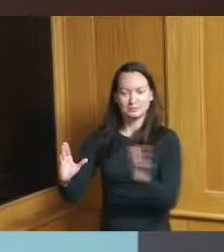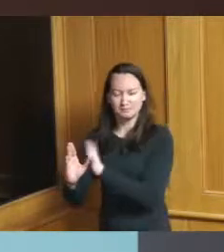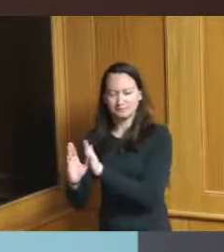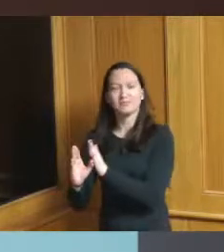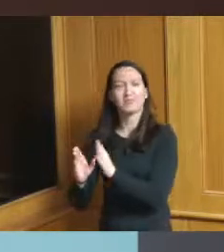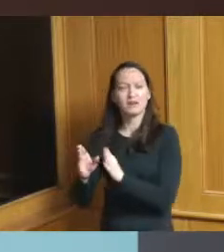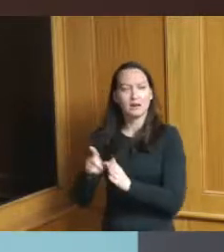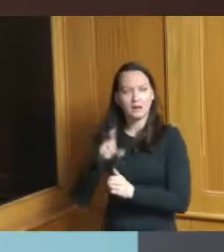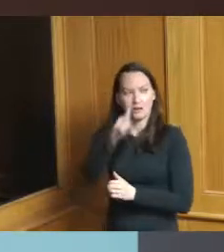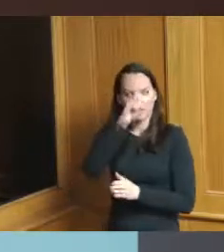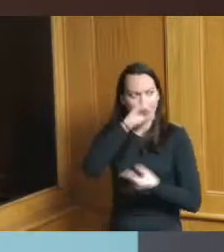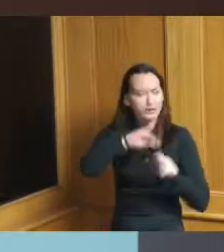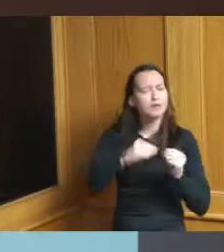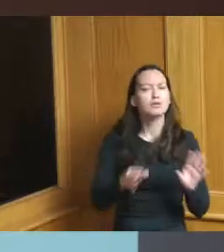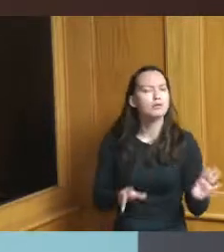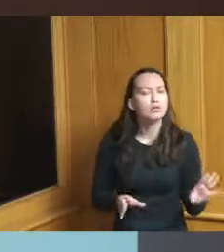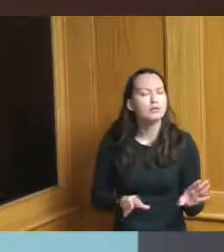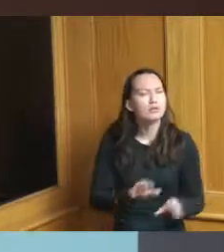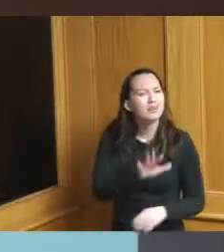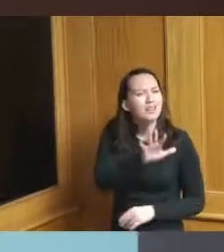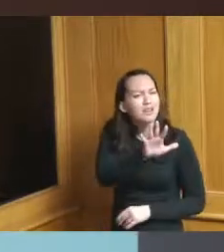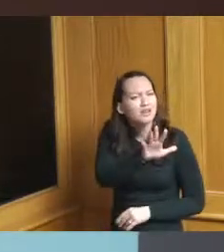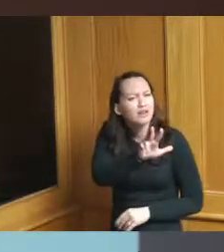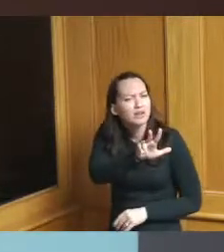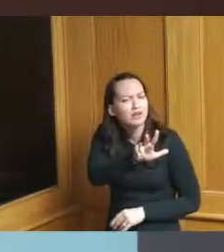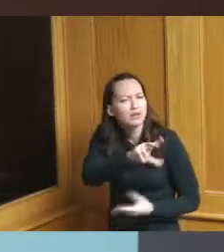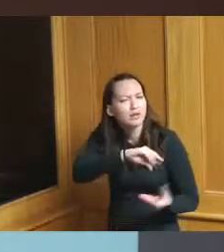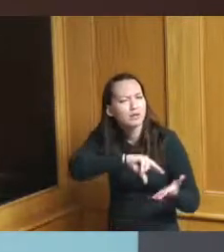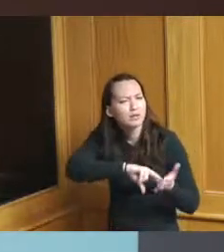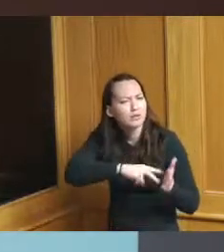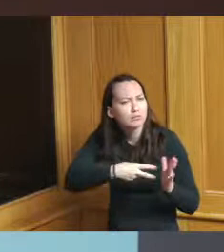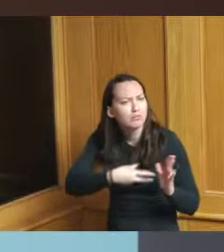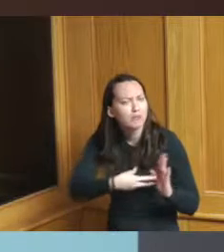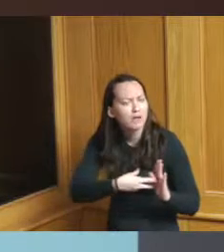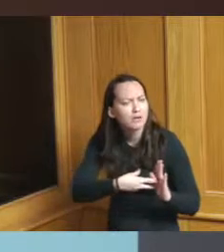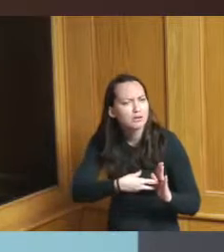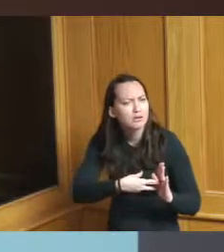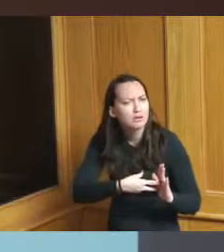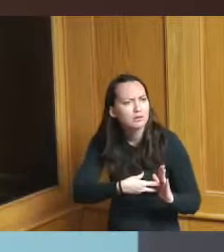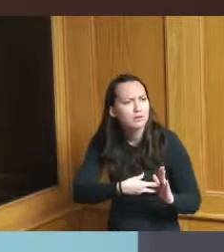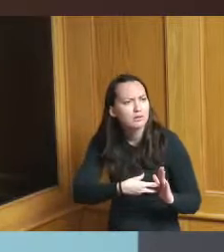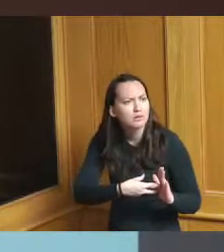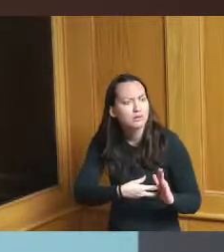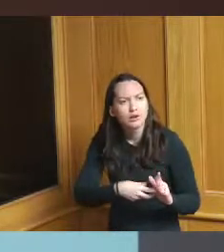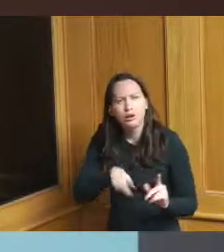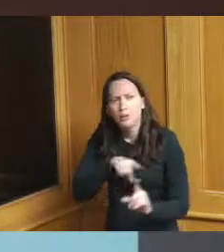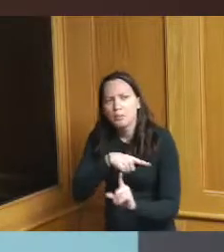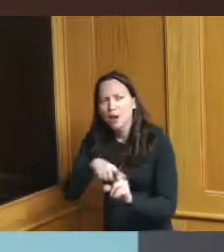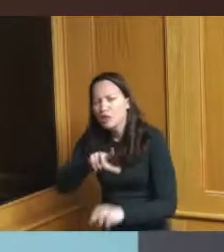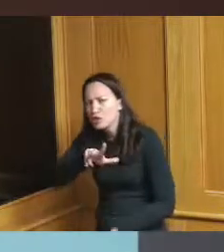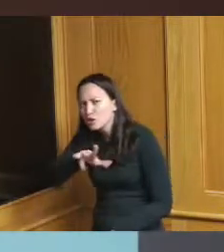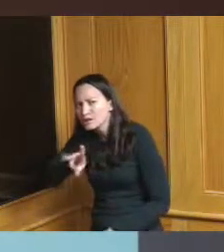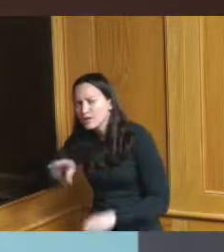from county I see so the 53 represents of those surveyed but the 37 is of the general population